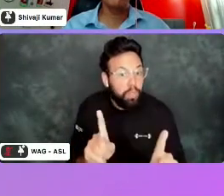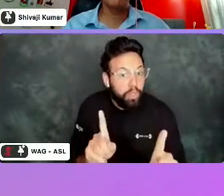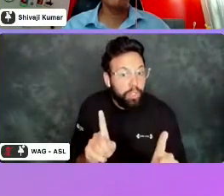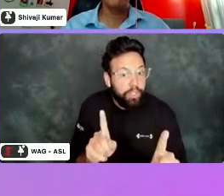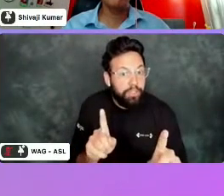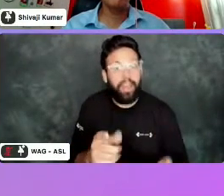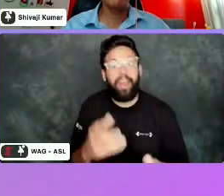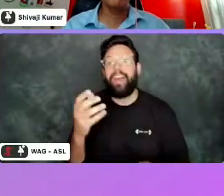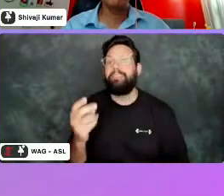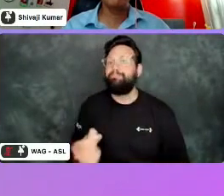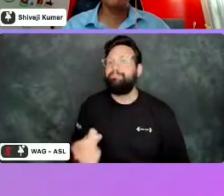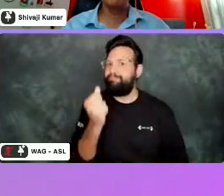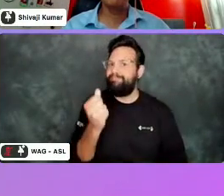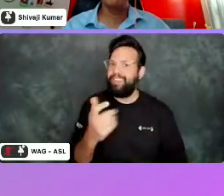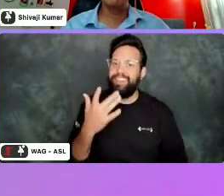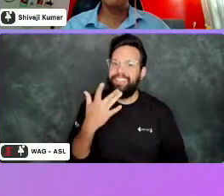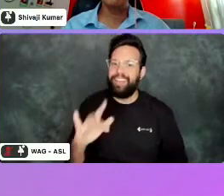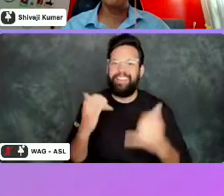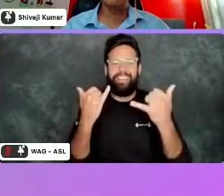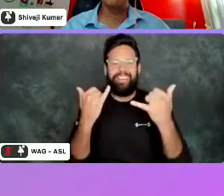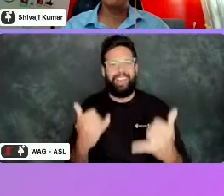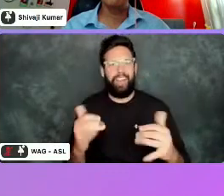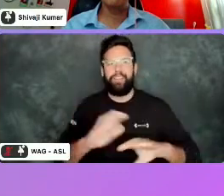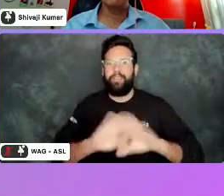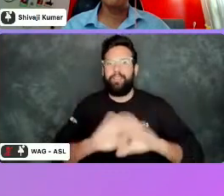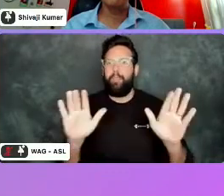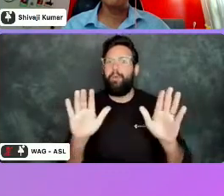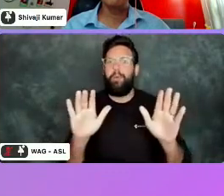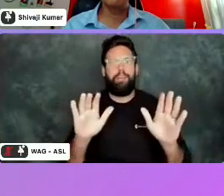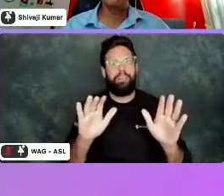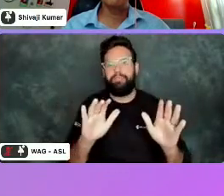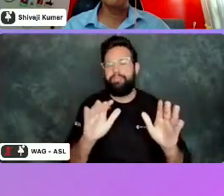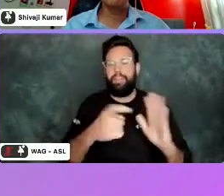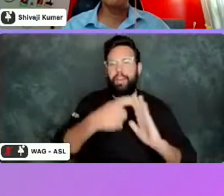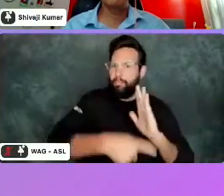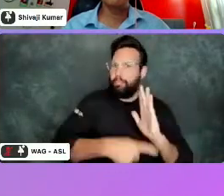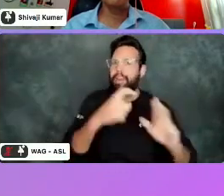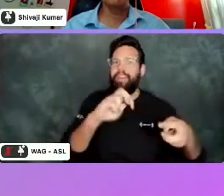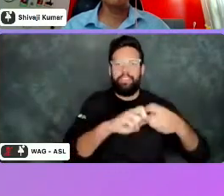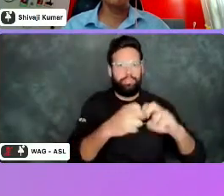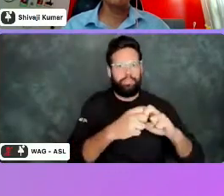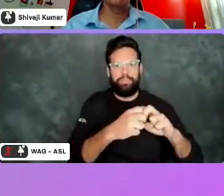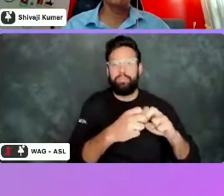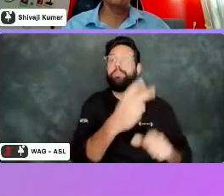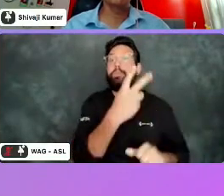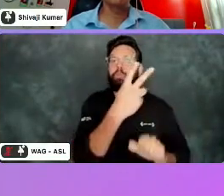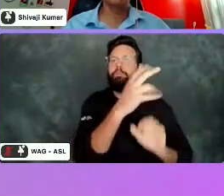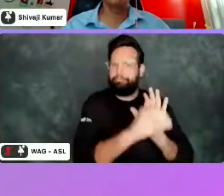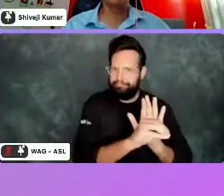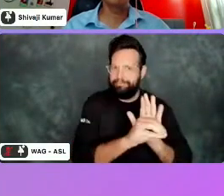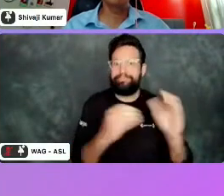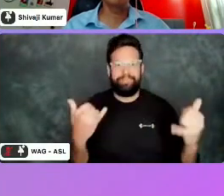we have zero automatic issues found. Whew, we're well on our way. Now let's quickly, for time's sake, go through the rest of the fixes.